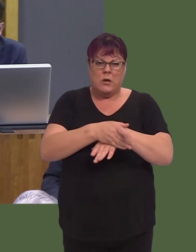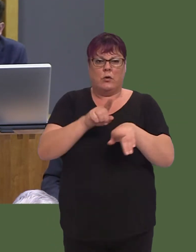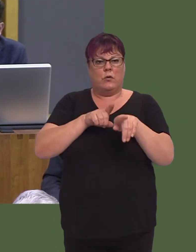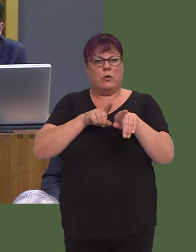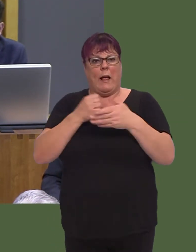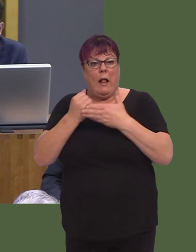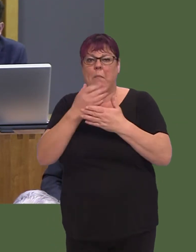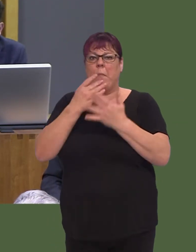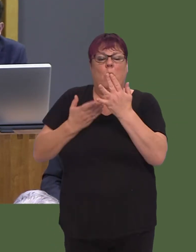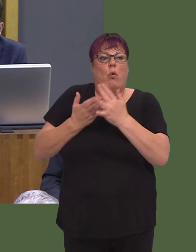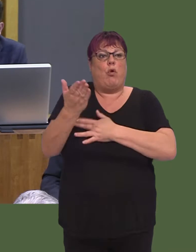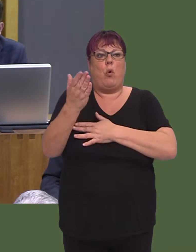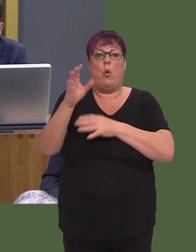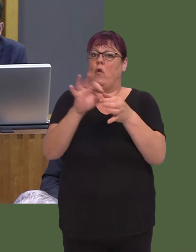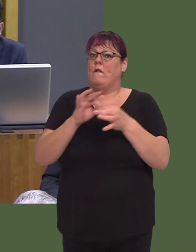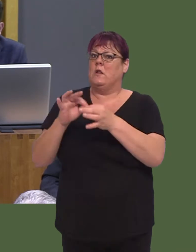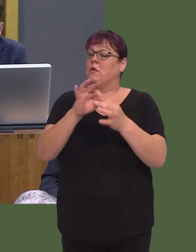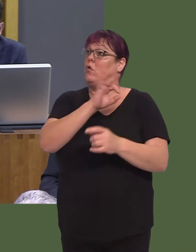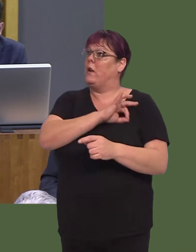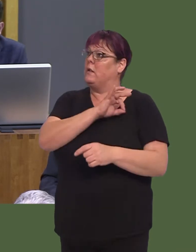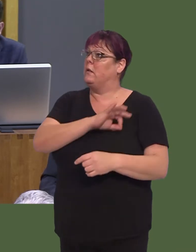hard to get people through this universal credit maze?